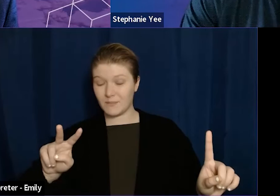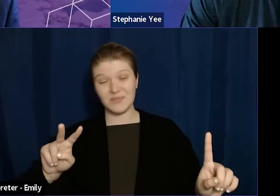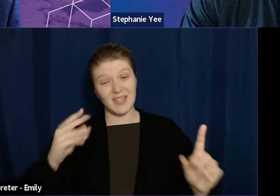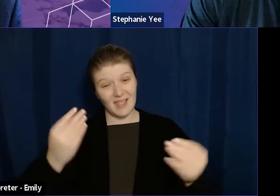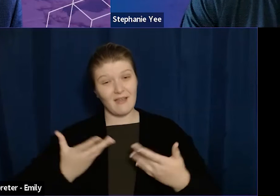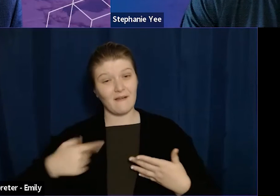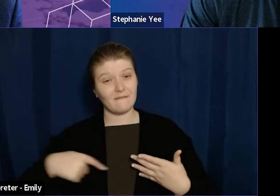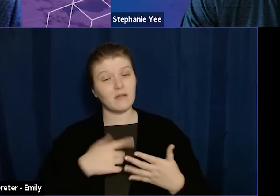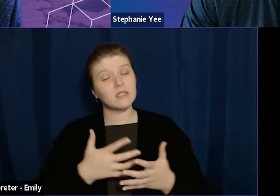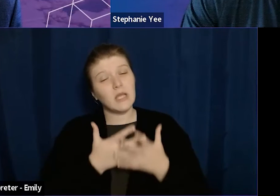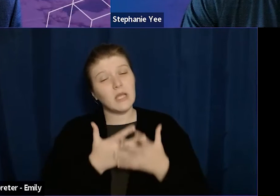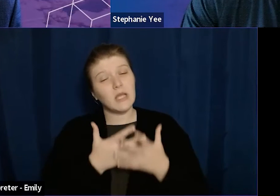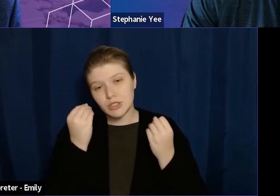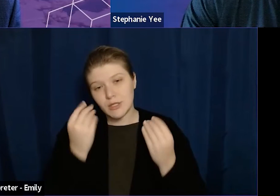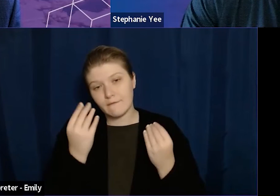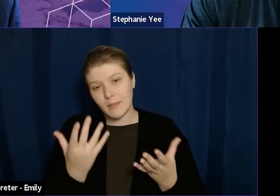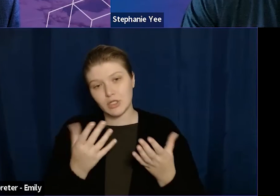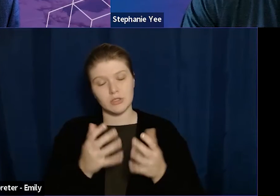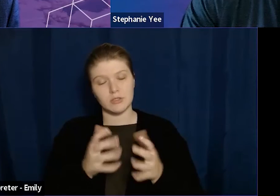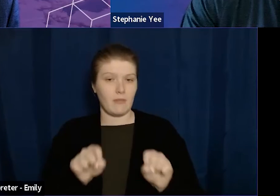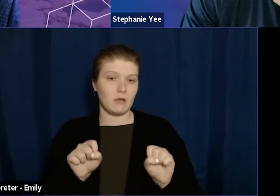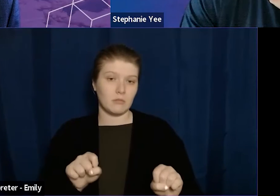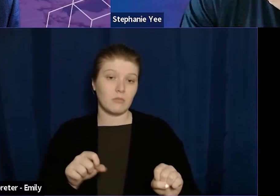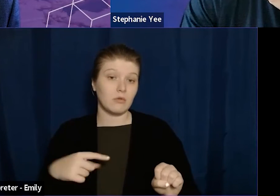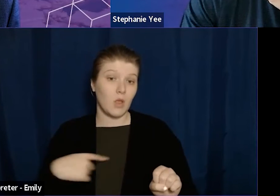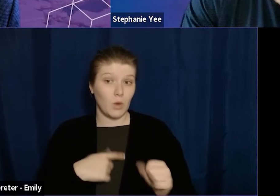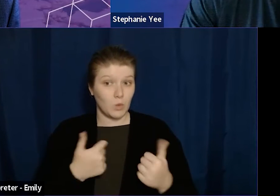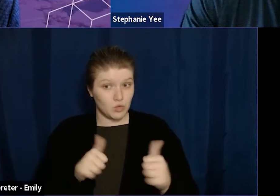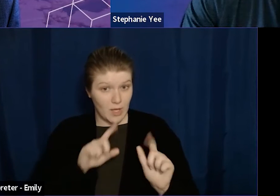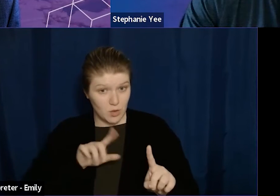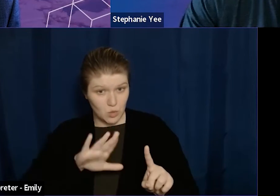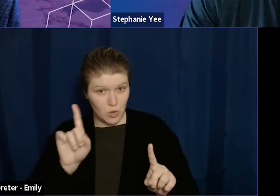so that we can answer your question or direct you to the most appropriate place